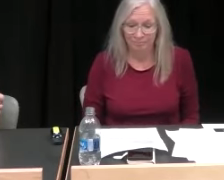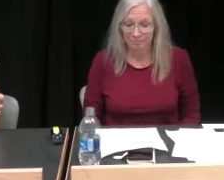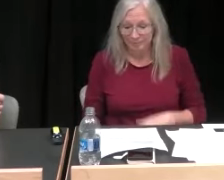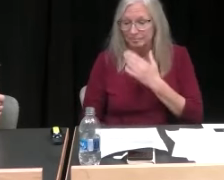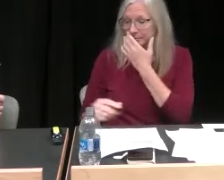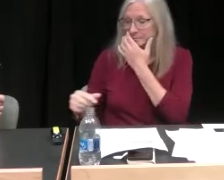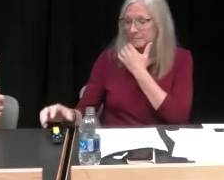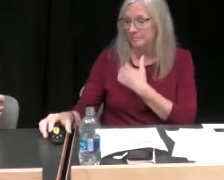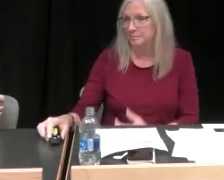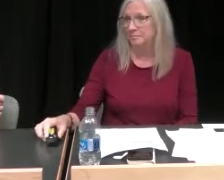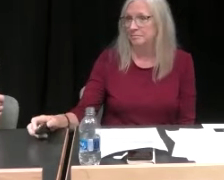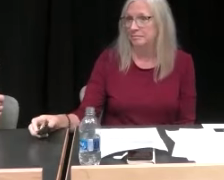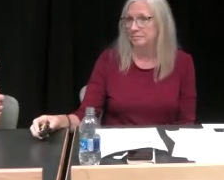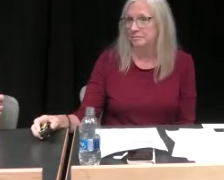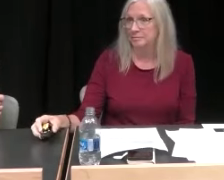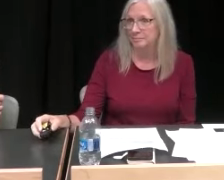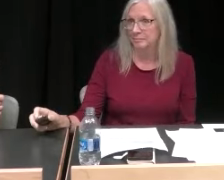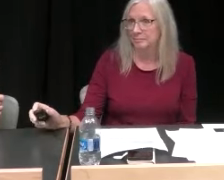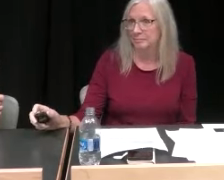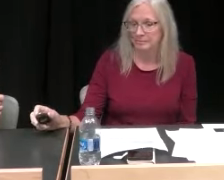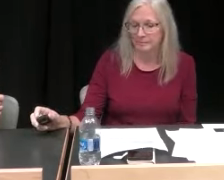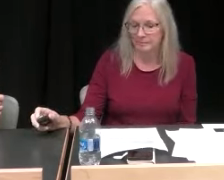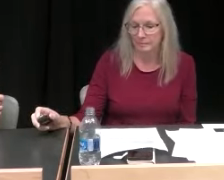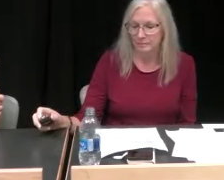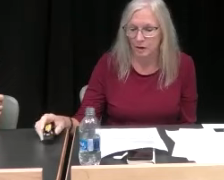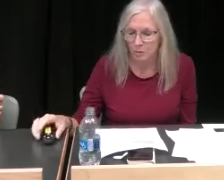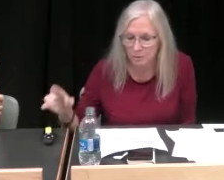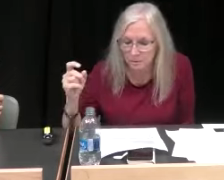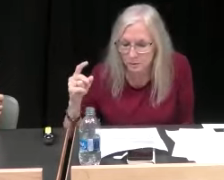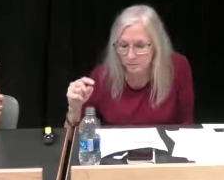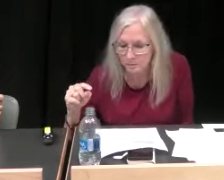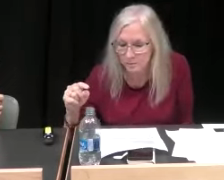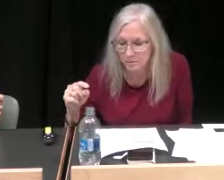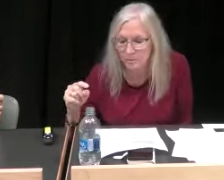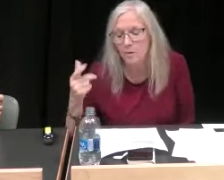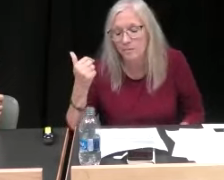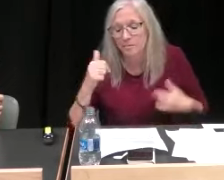of the pace and how everyone is participating especially in conversation or group discussion